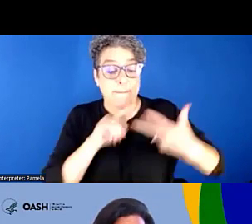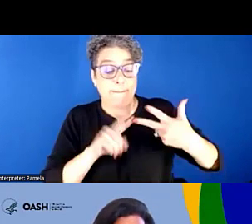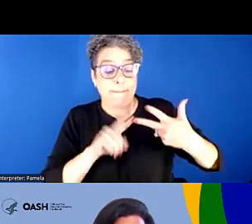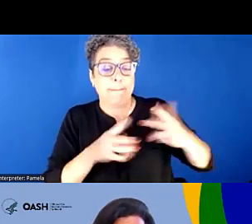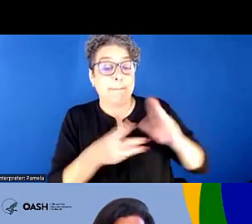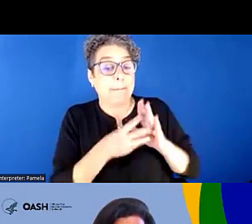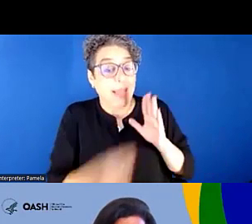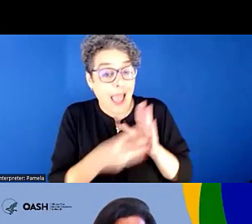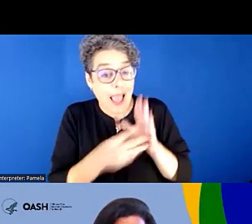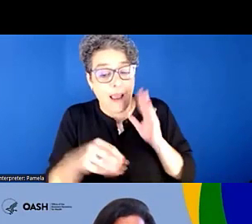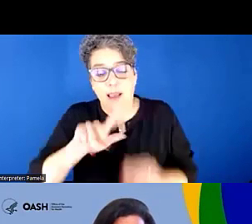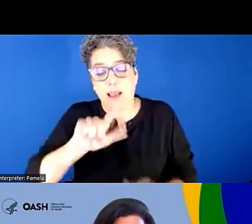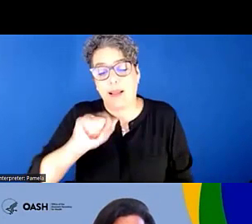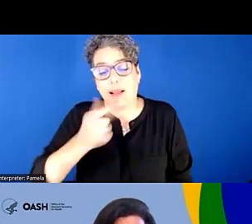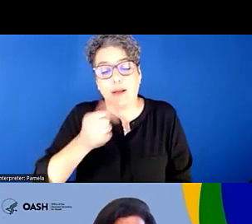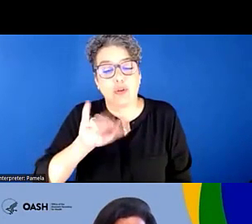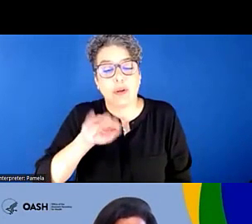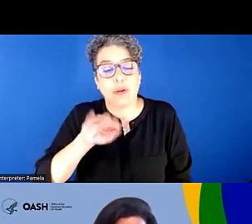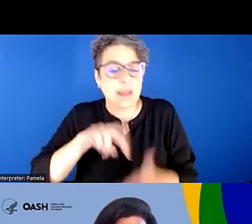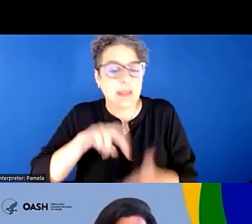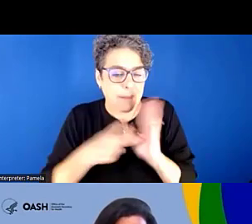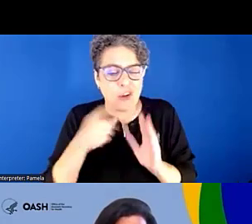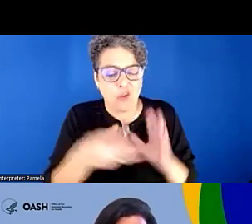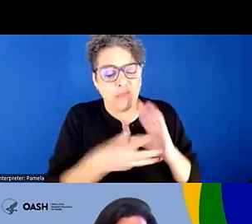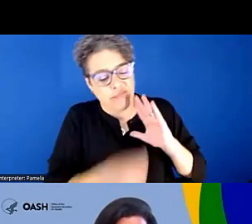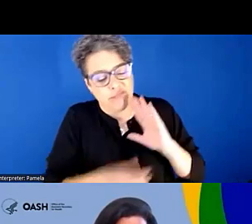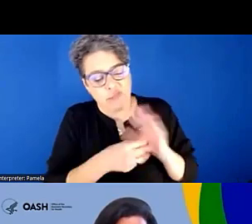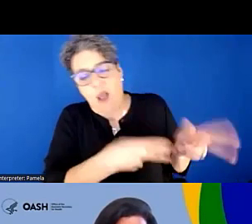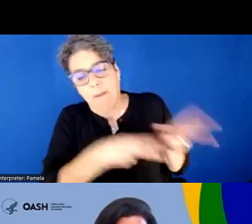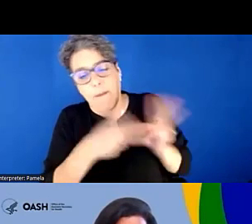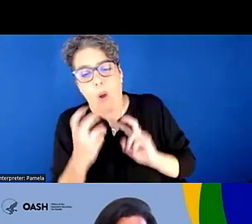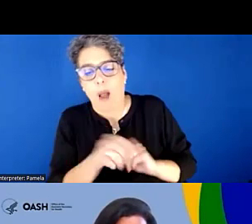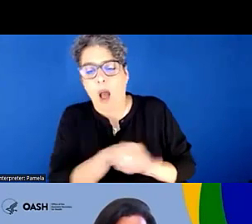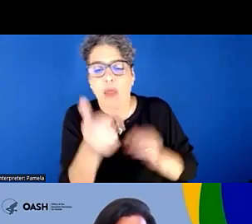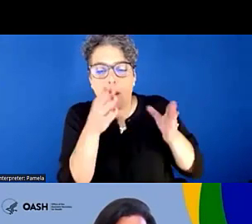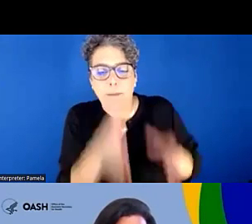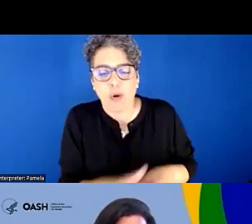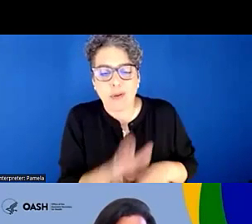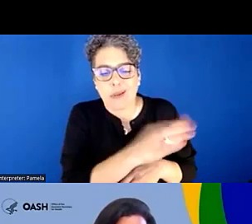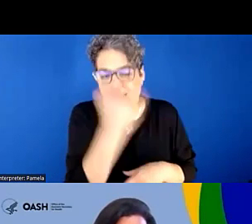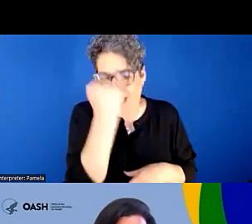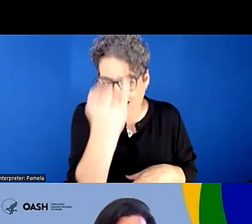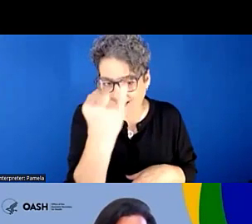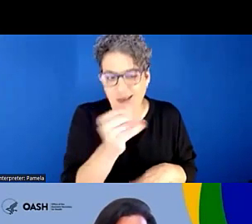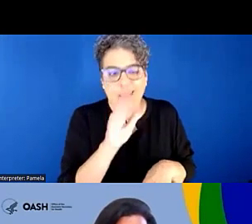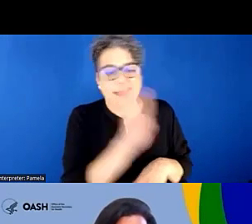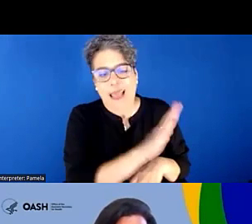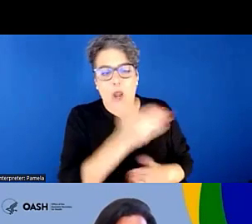is the appropriation of another person's ideas, processes, results or words